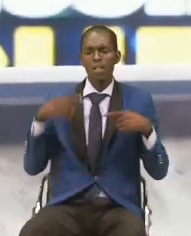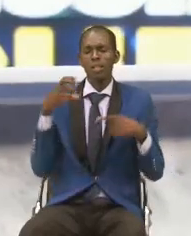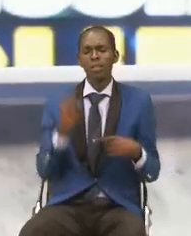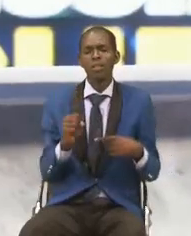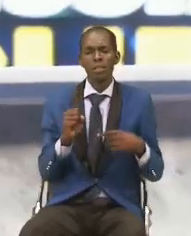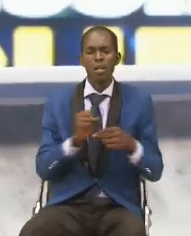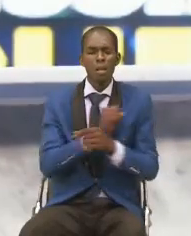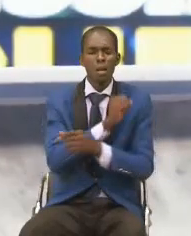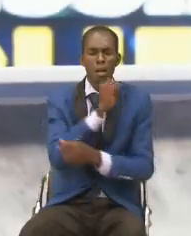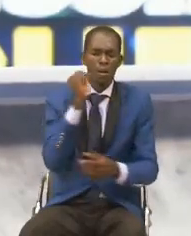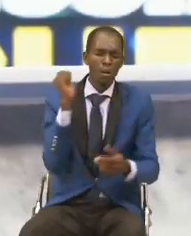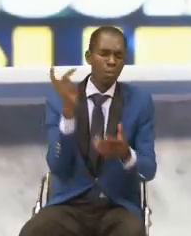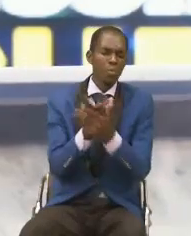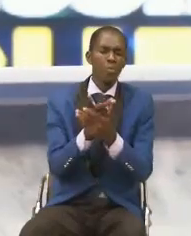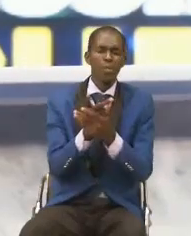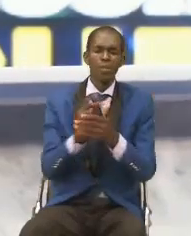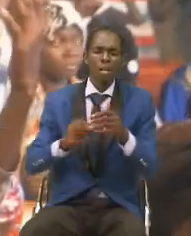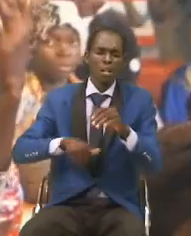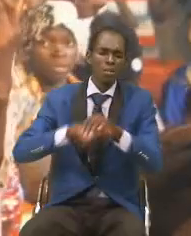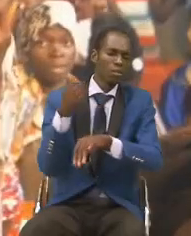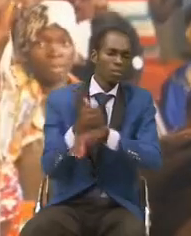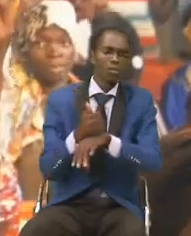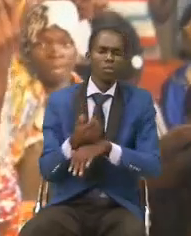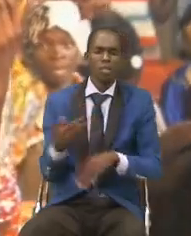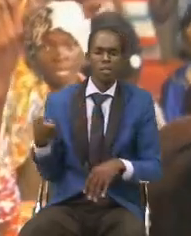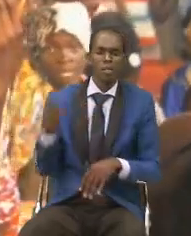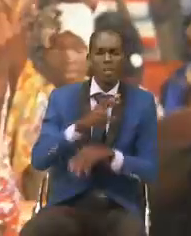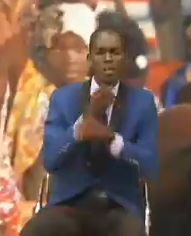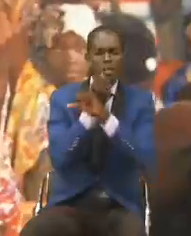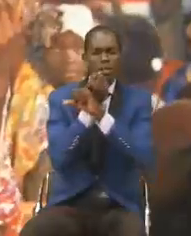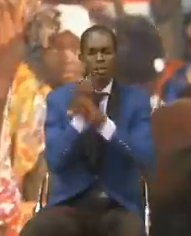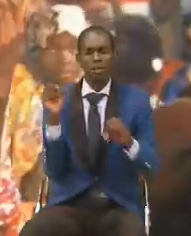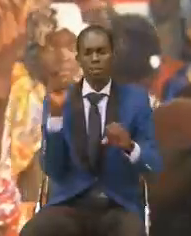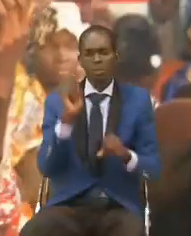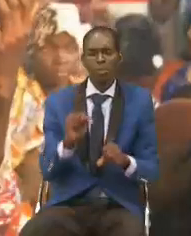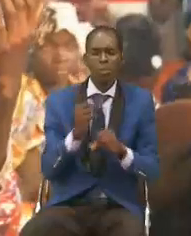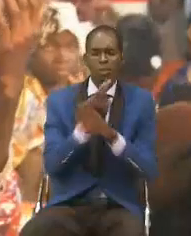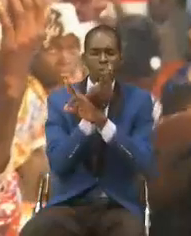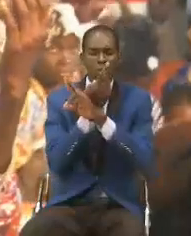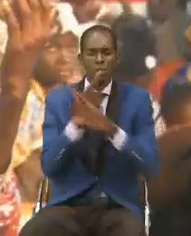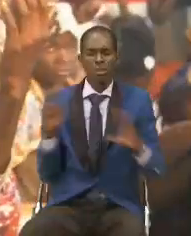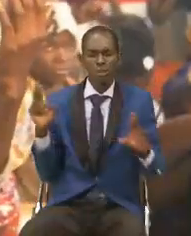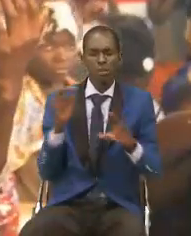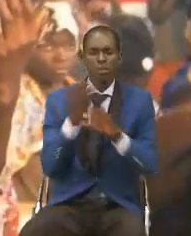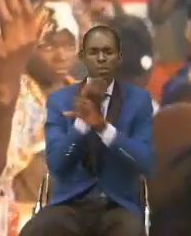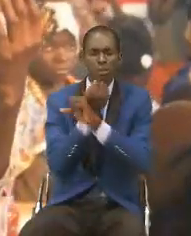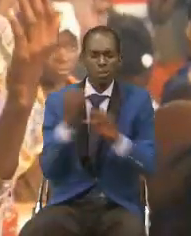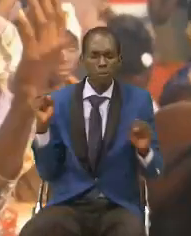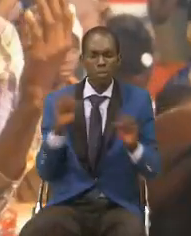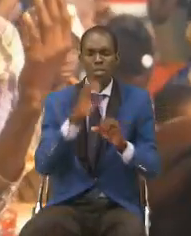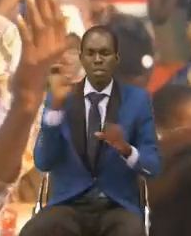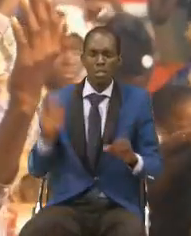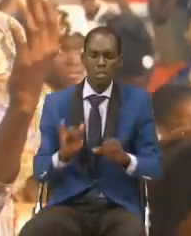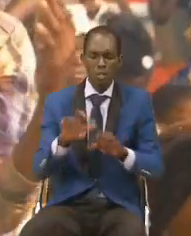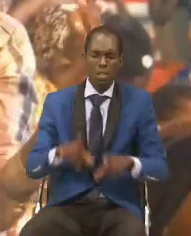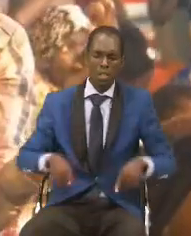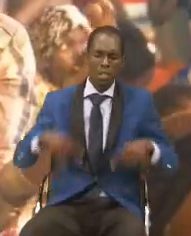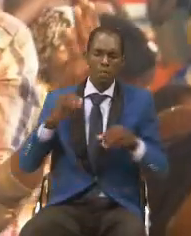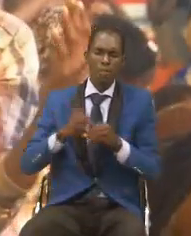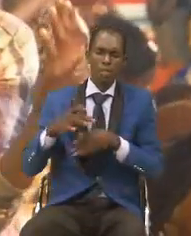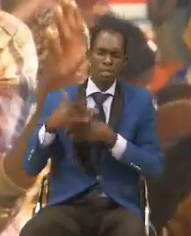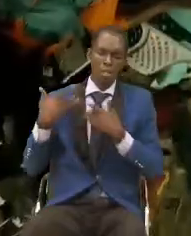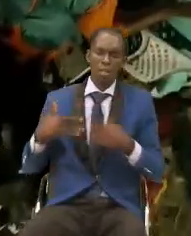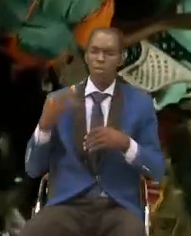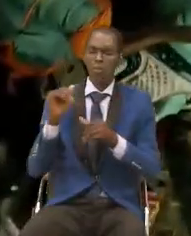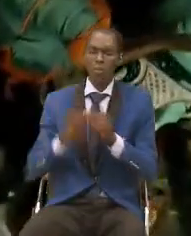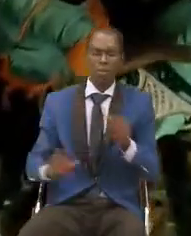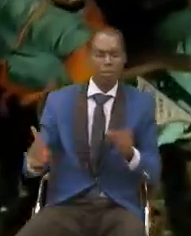that yoke have seen from their lives confirm their salvation their redemption eternal life